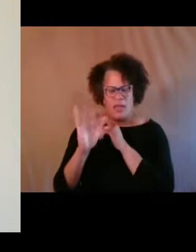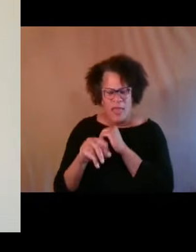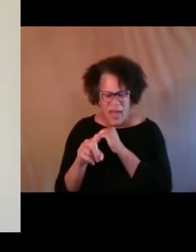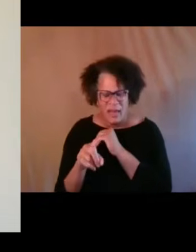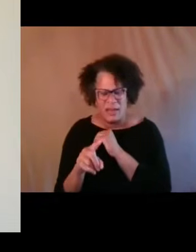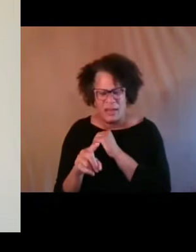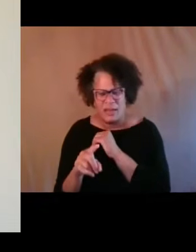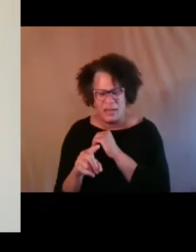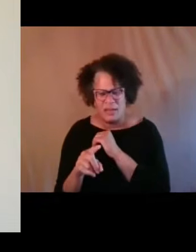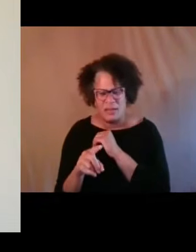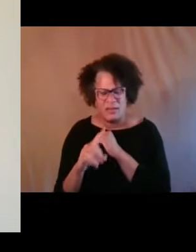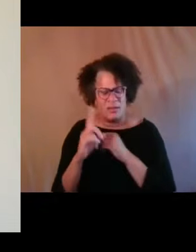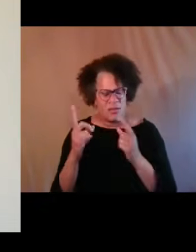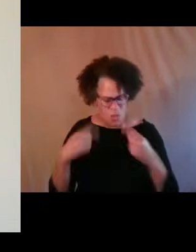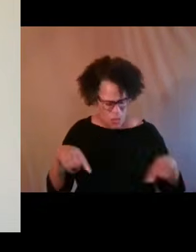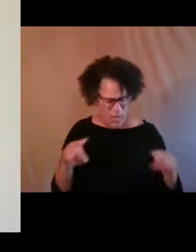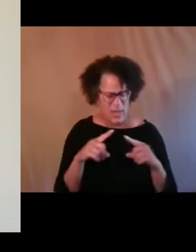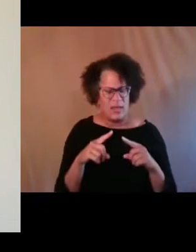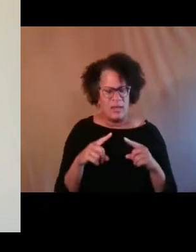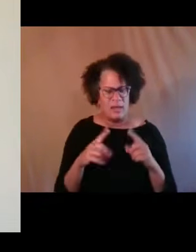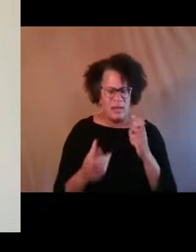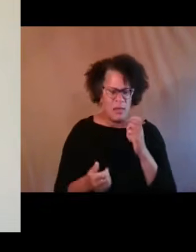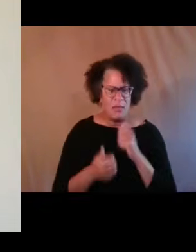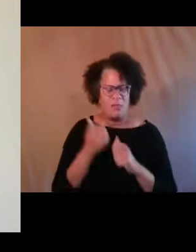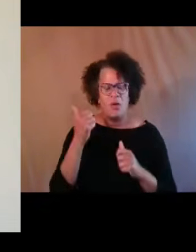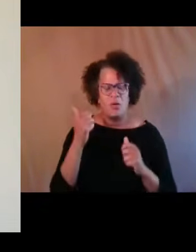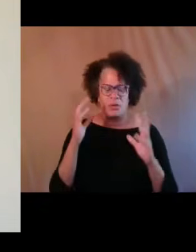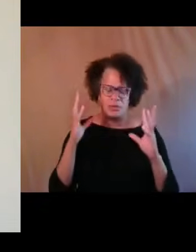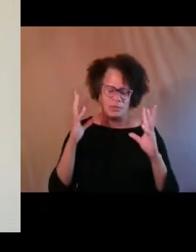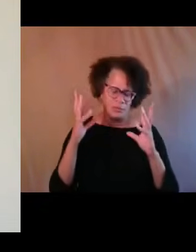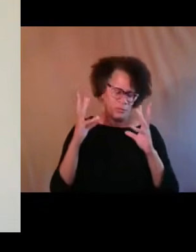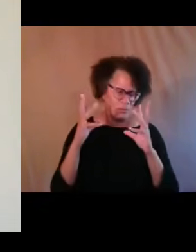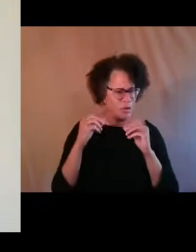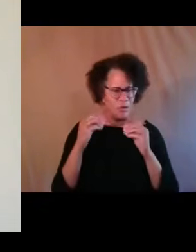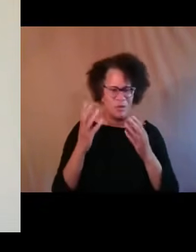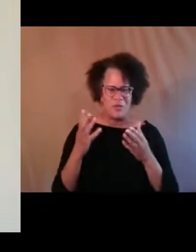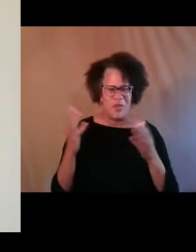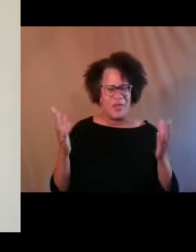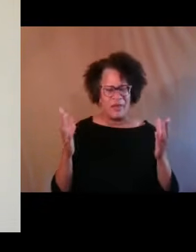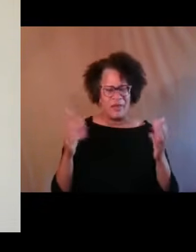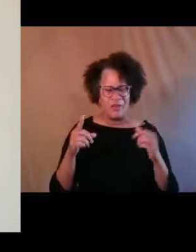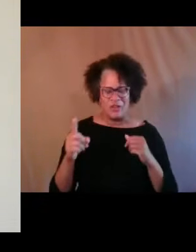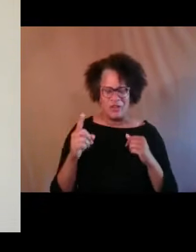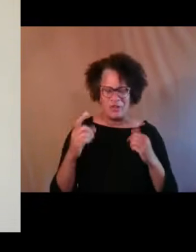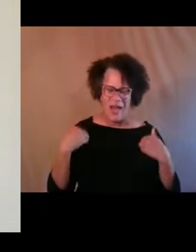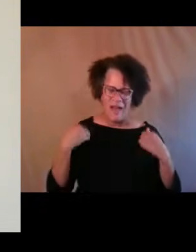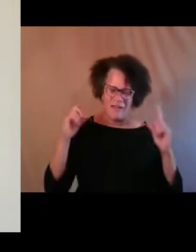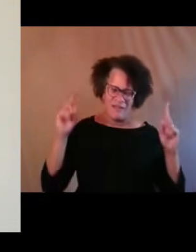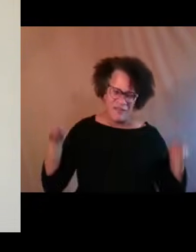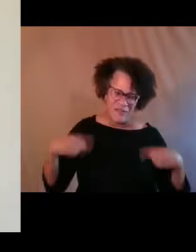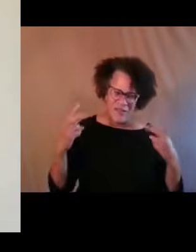aren't we the most beautiful thing you've ever seen? Thank you.